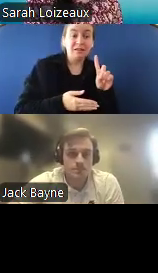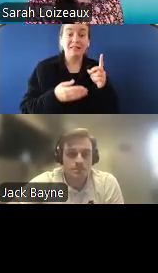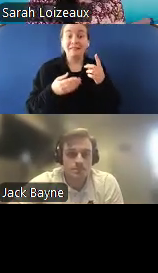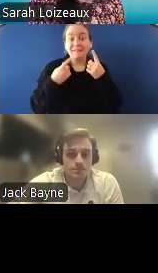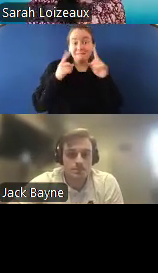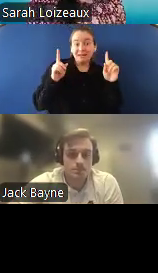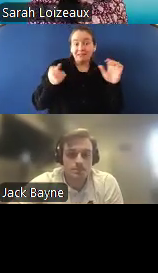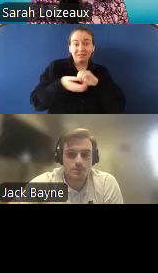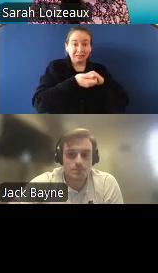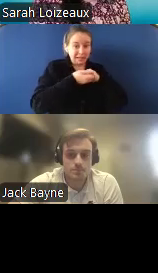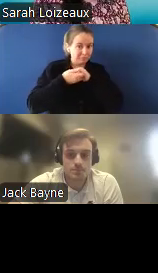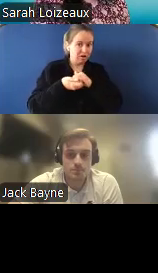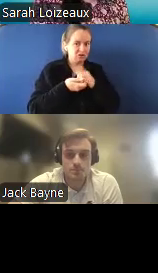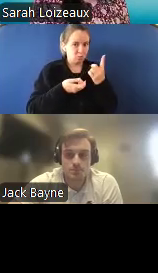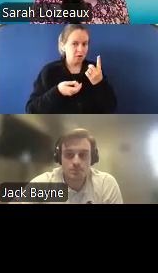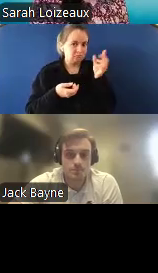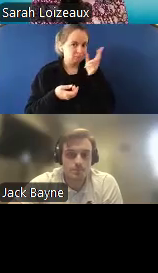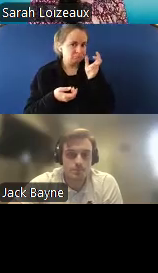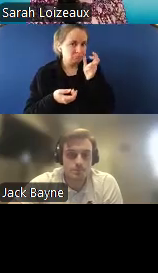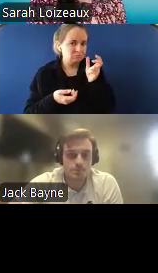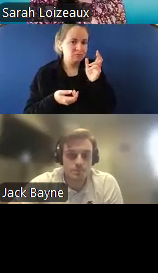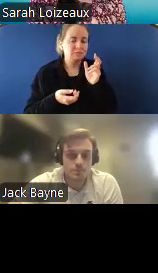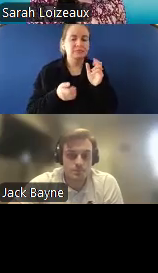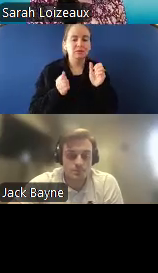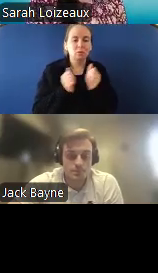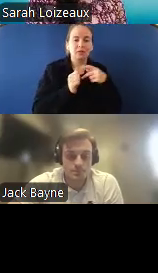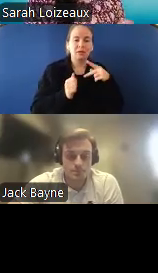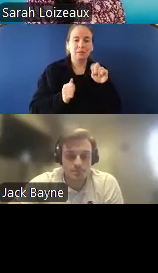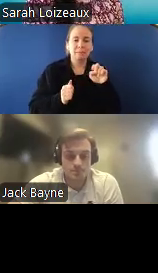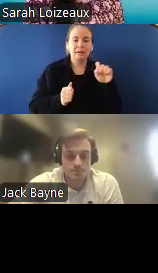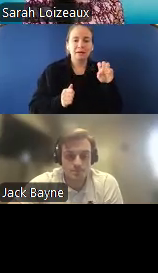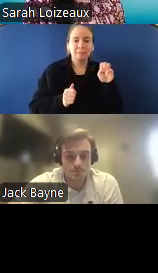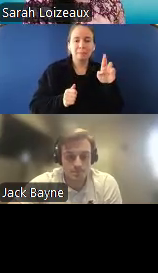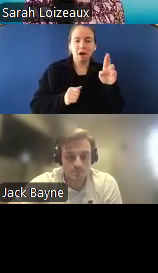including one that you'll hear about today with Penn-Mar Human Services, and it's no wonder how